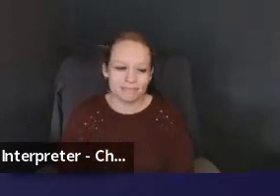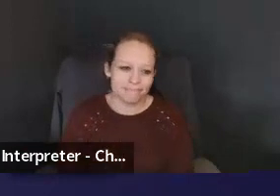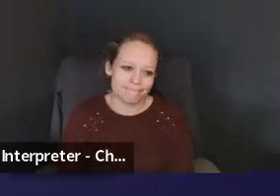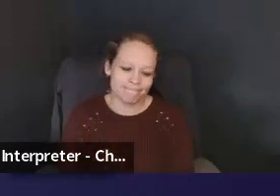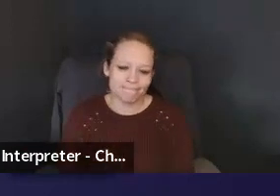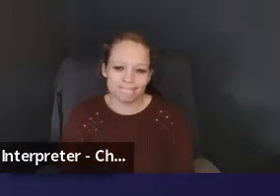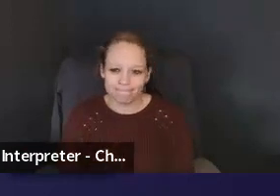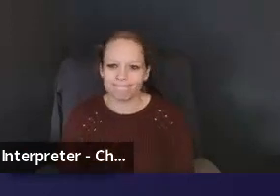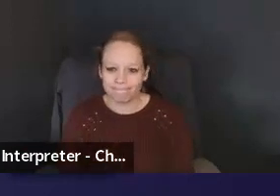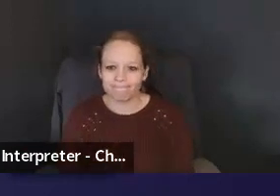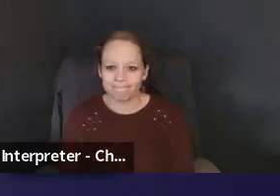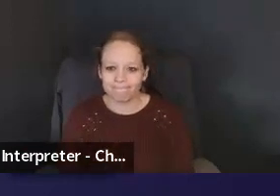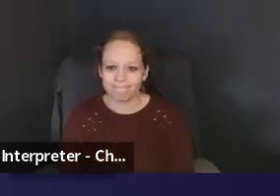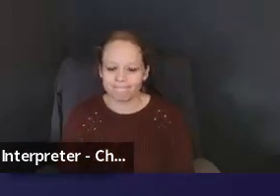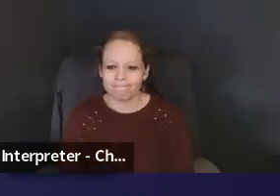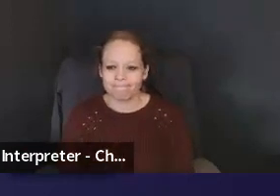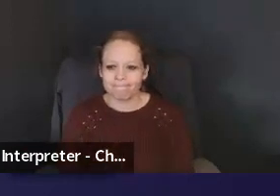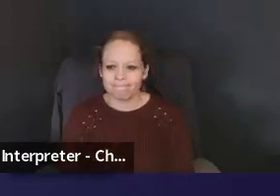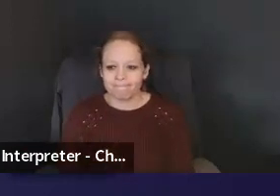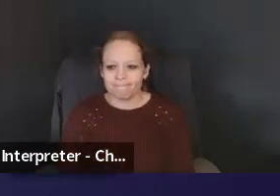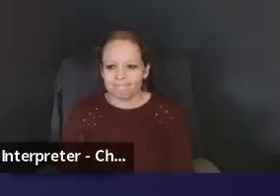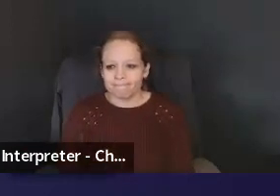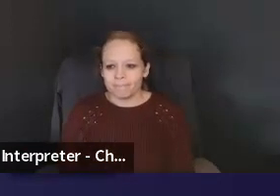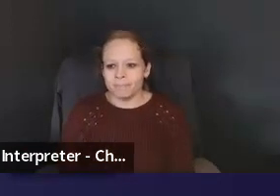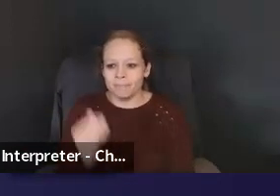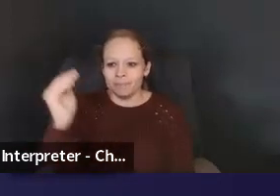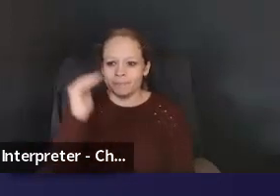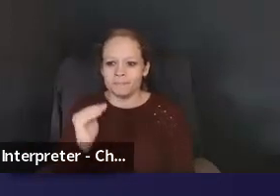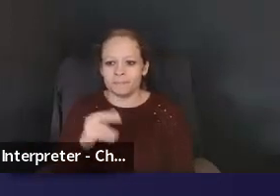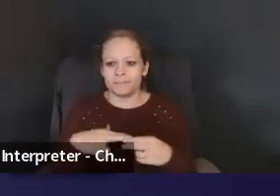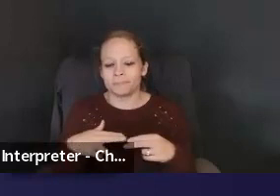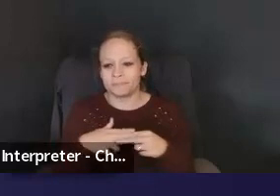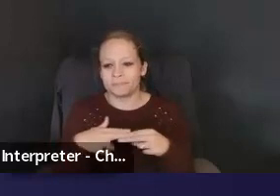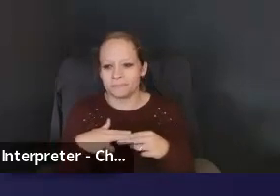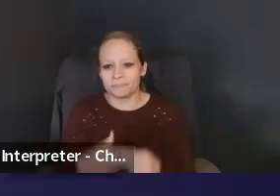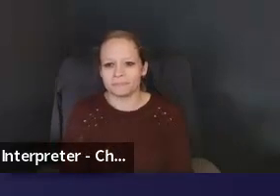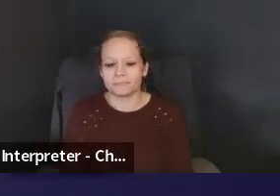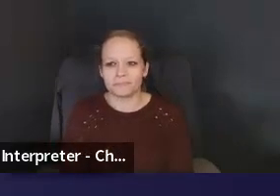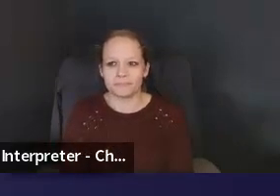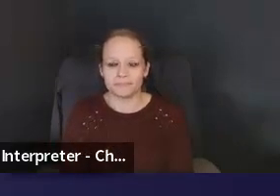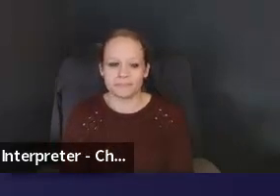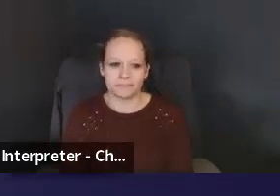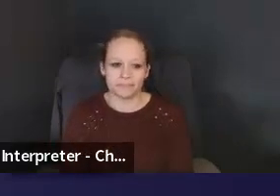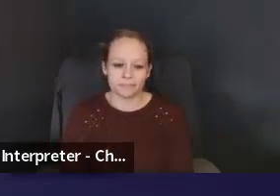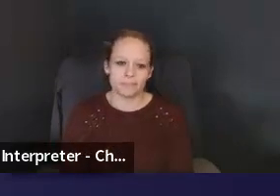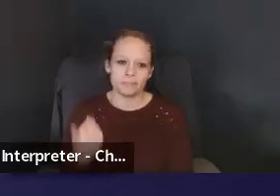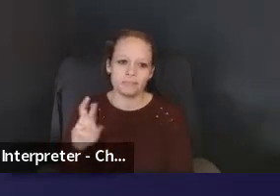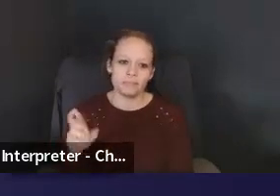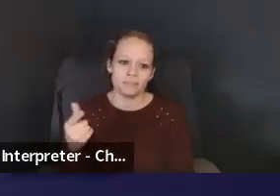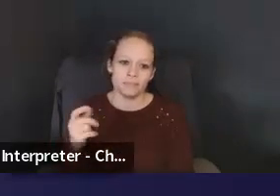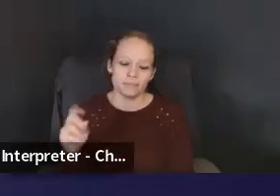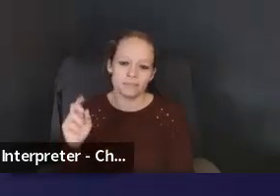They sure would. So, let's go on to the next slide. Dr Gooden, this is the section on